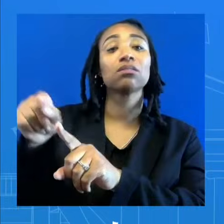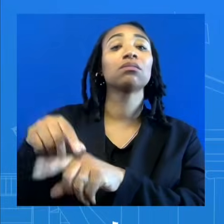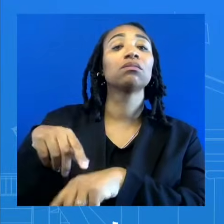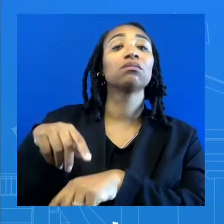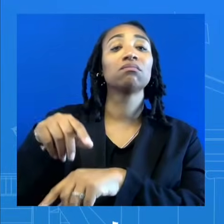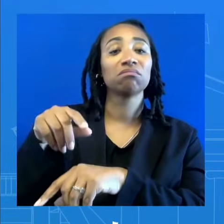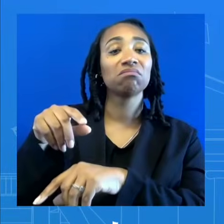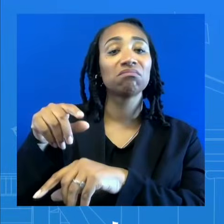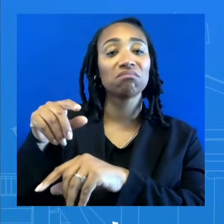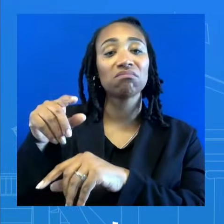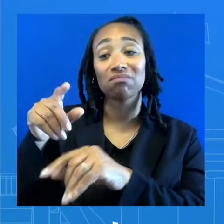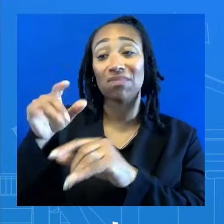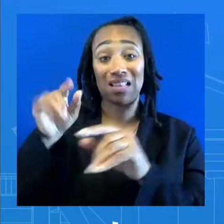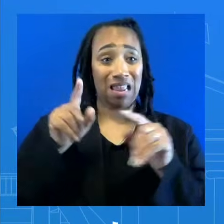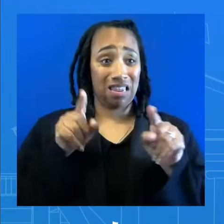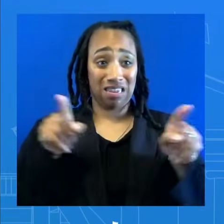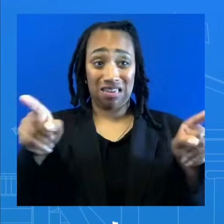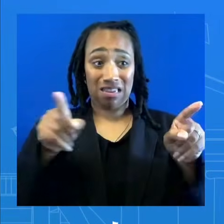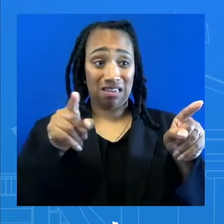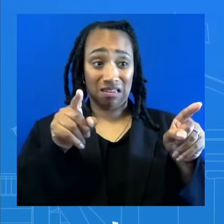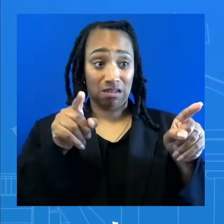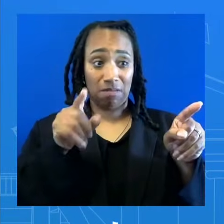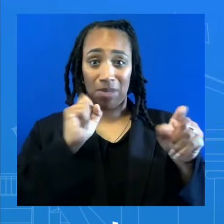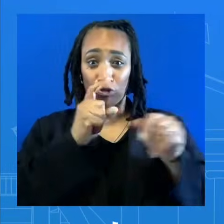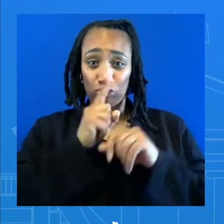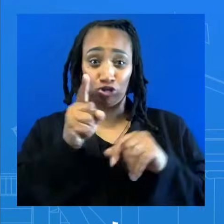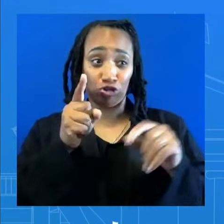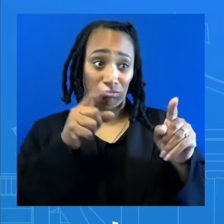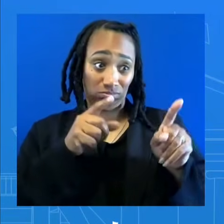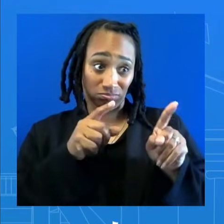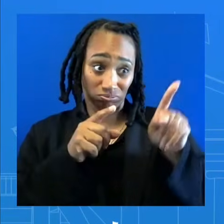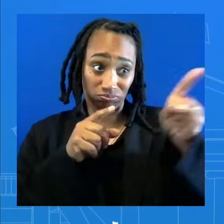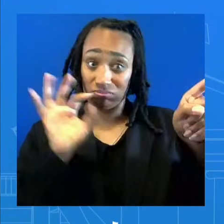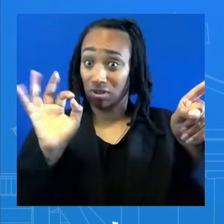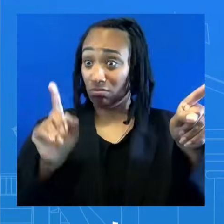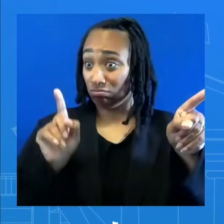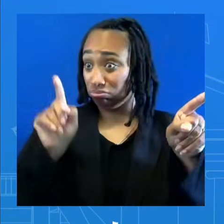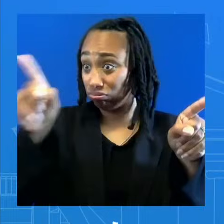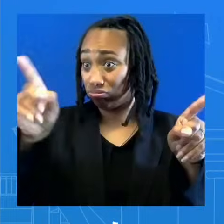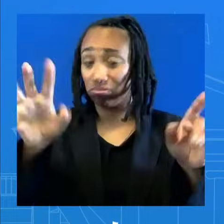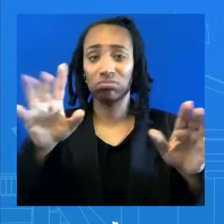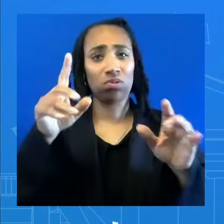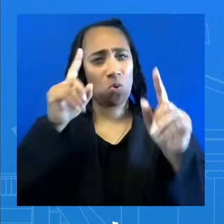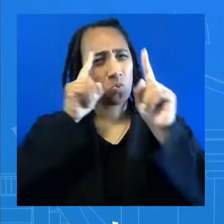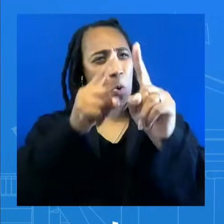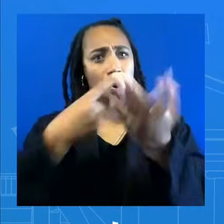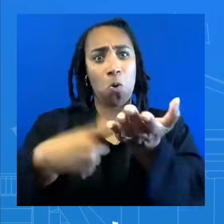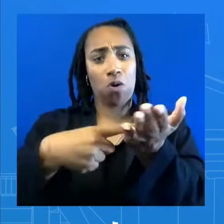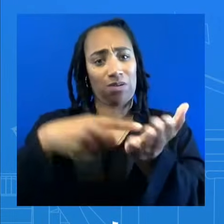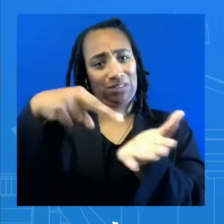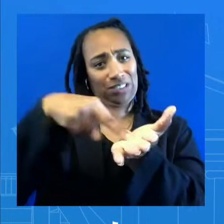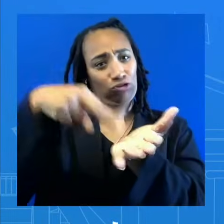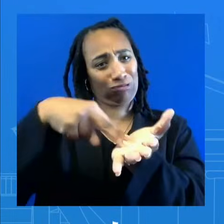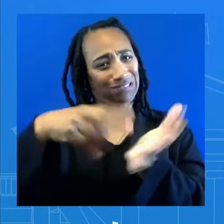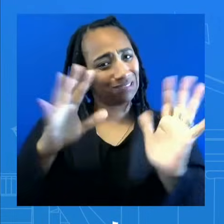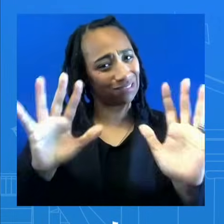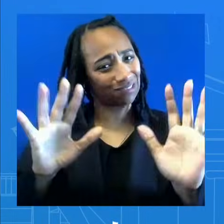The president is being regularly briefed on all these meetings and remains in close touch with his national security team as the situation in Syria continues to develop --